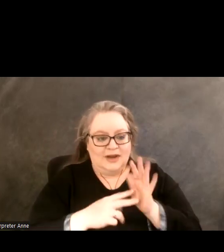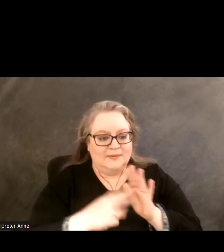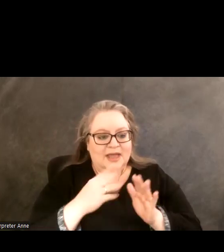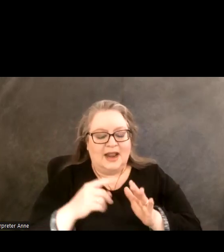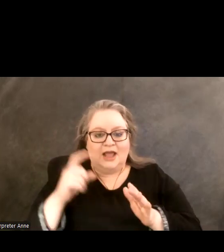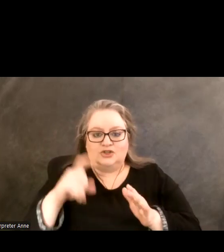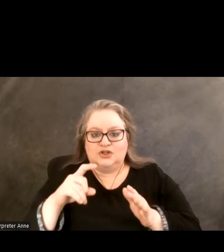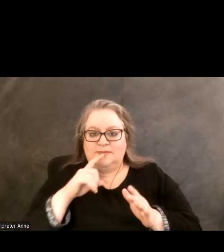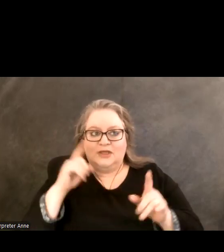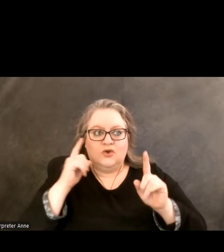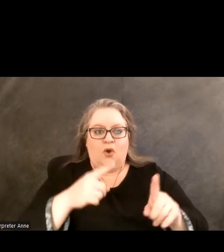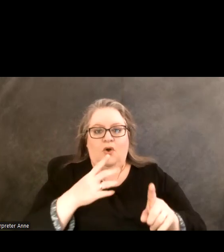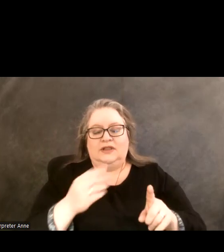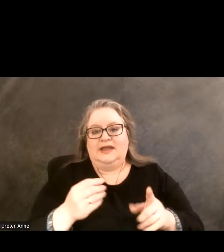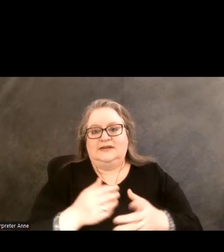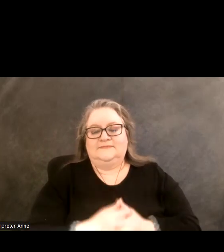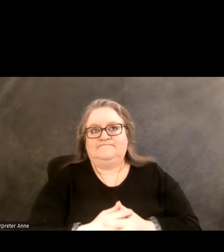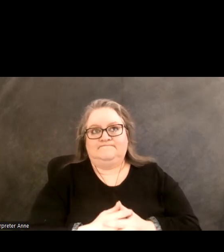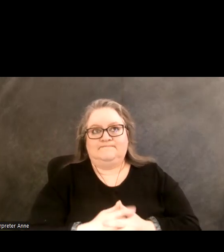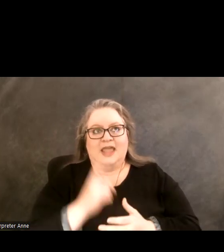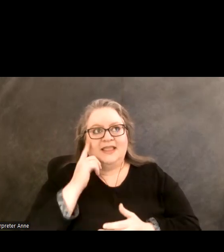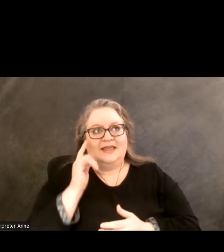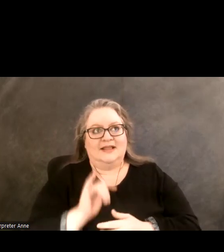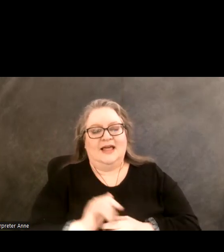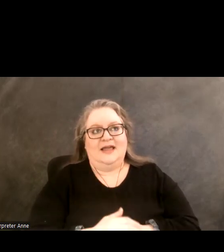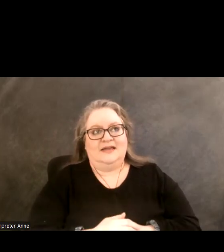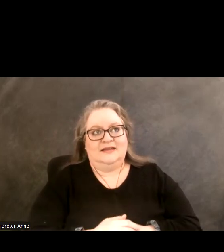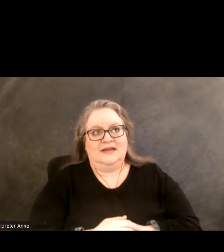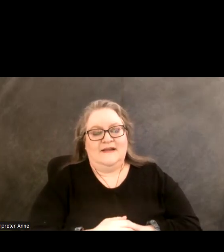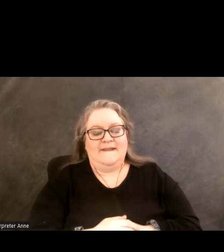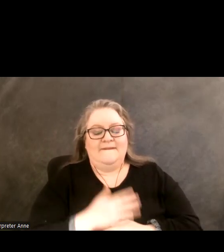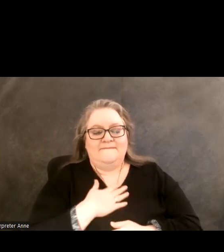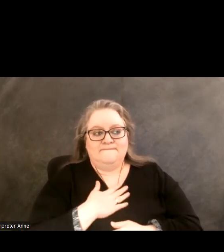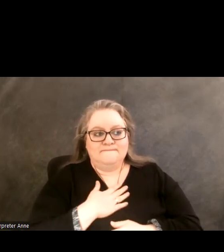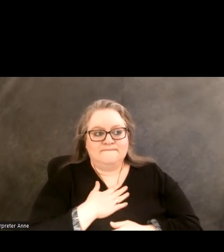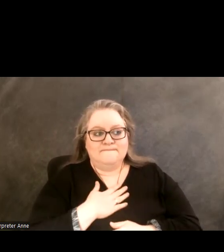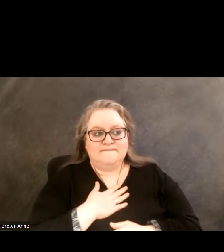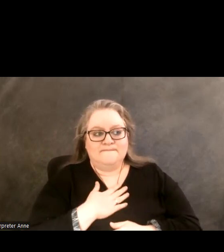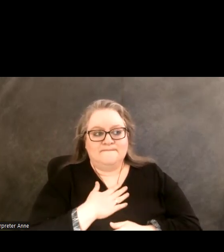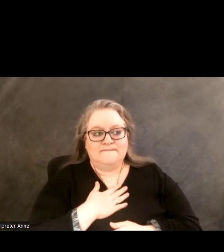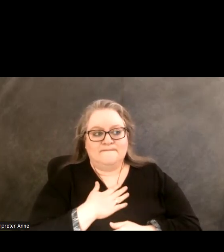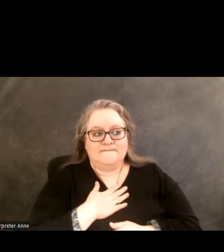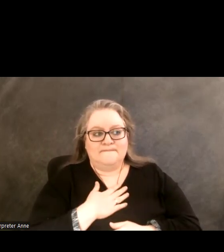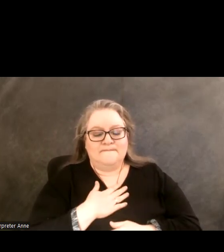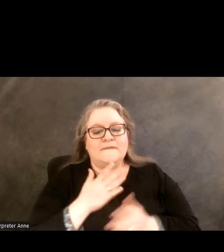goal and I think like too often when, like, that becomes the